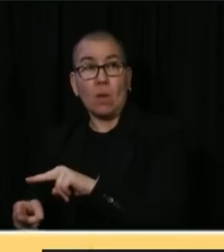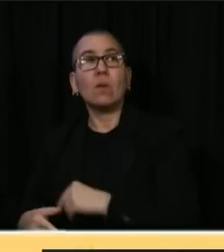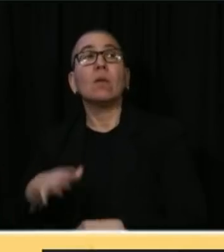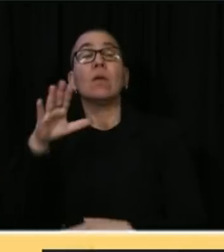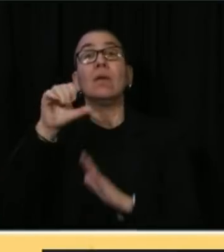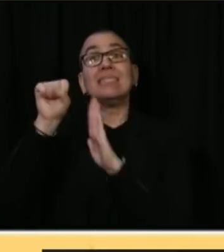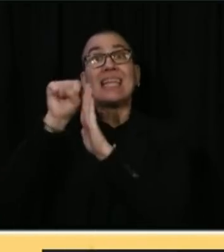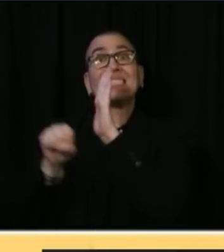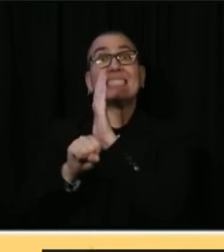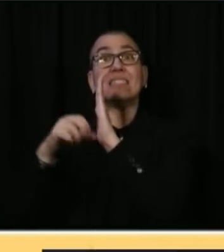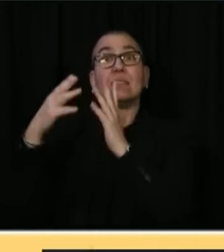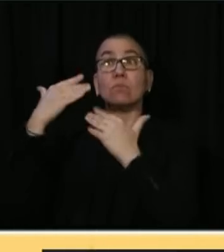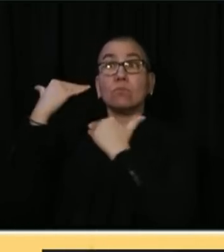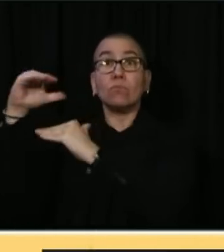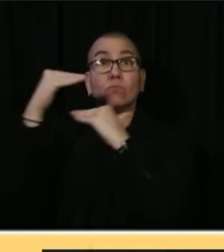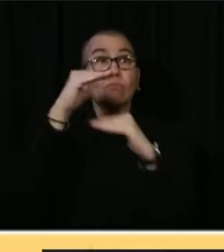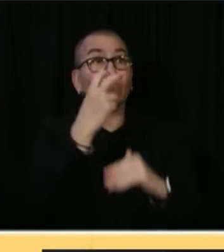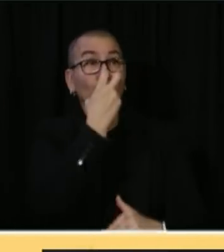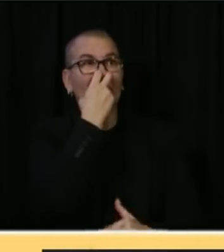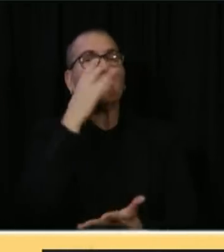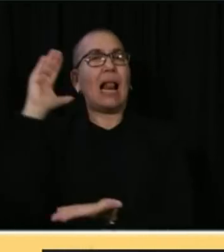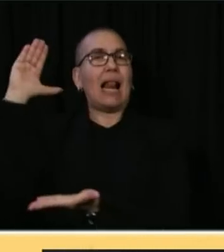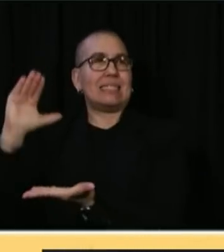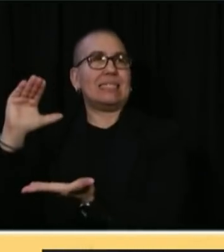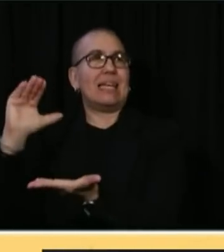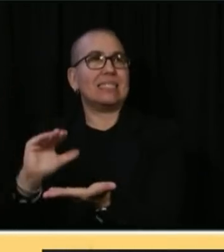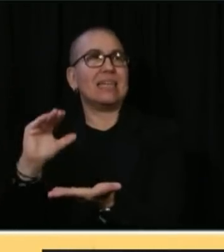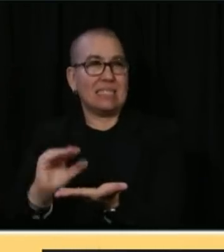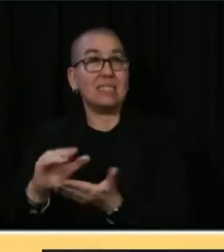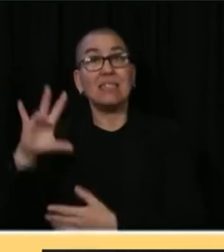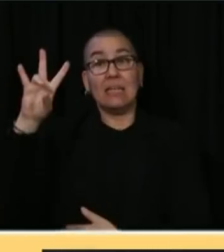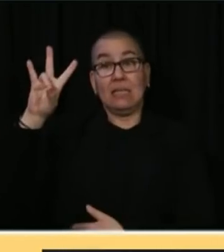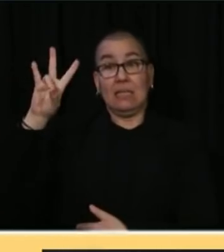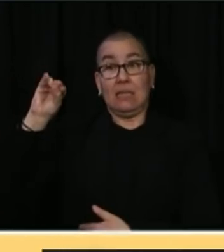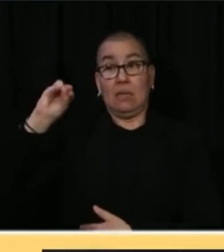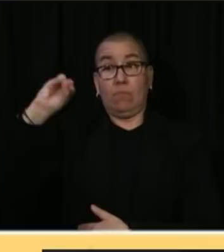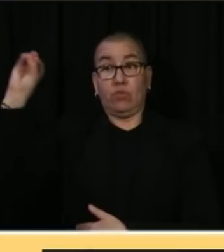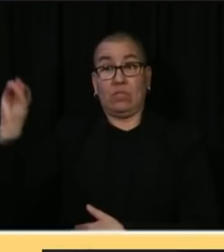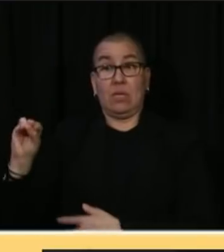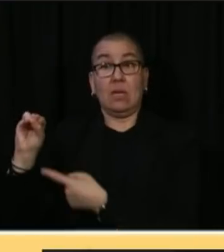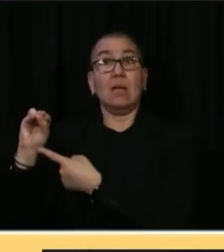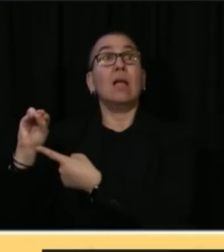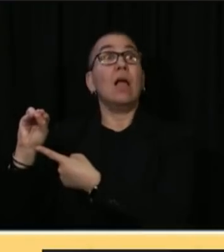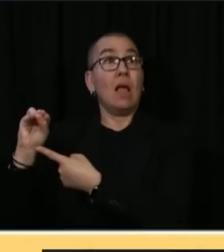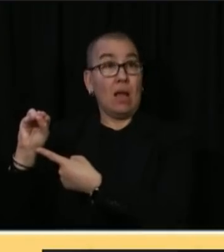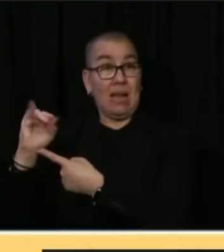PUT OUR FOOT ON THE GAS ON THE VACCINATIONS AND THE STATEWIDE